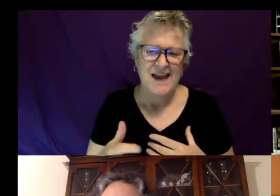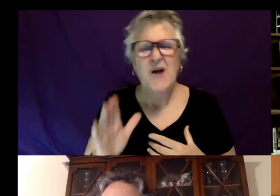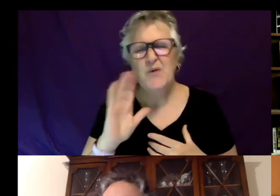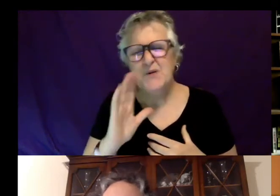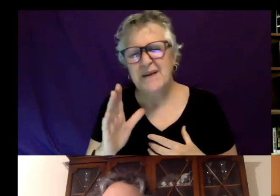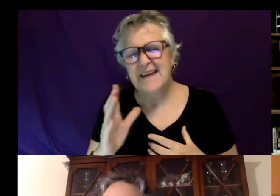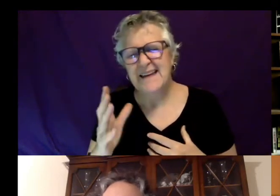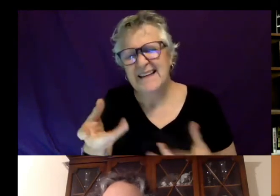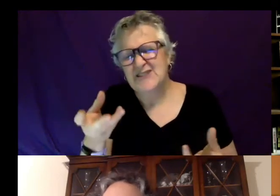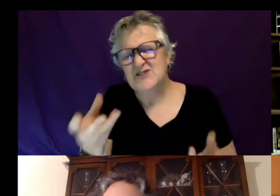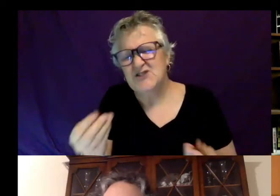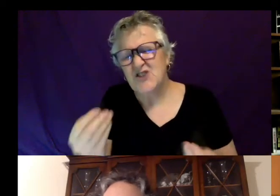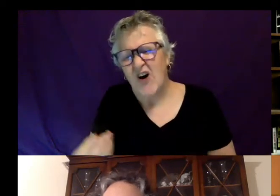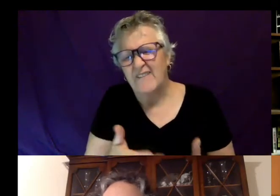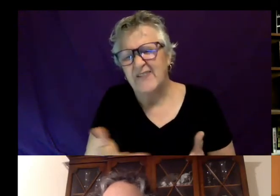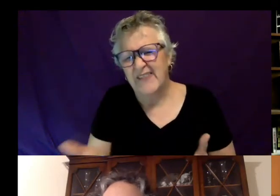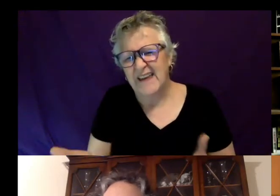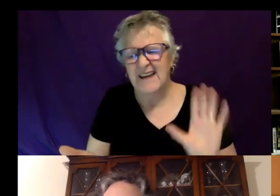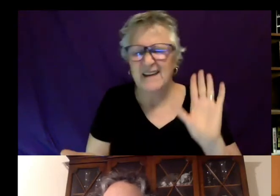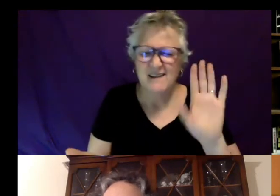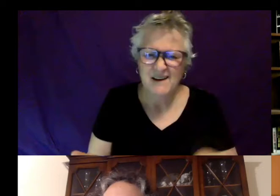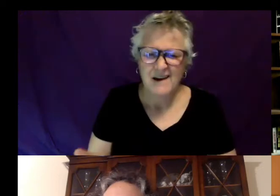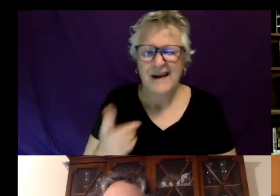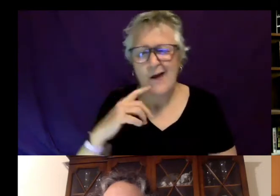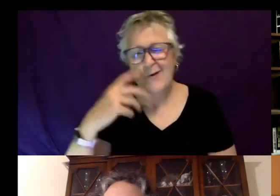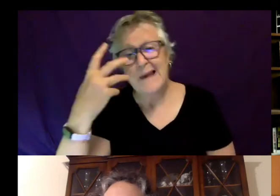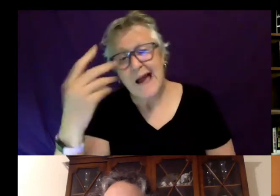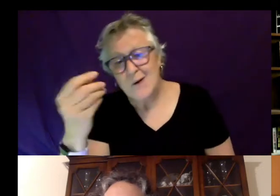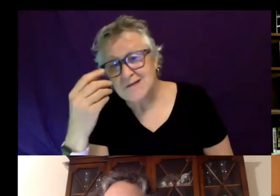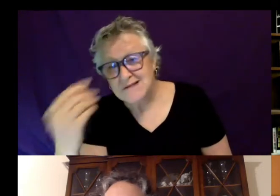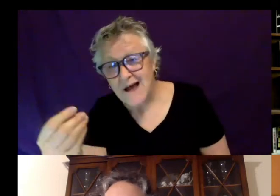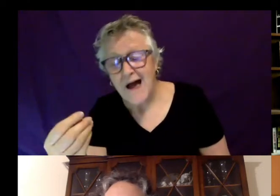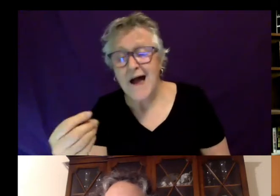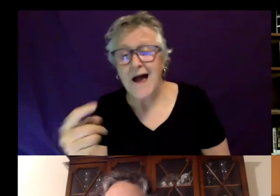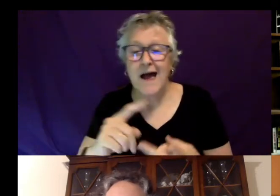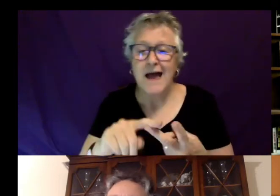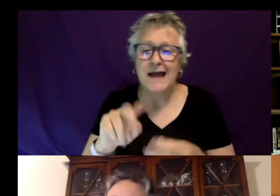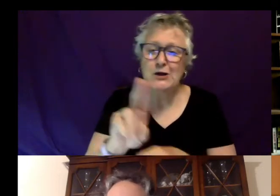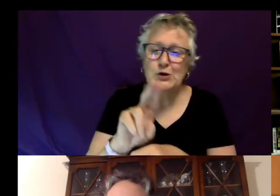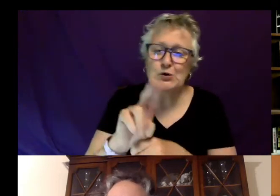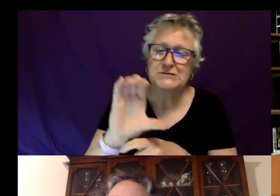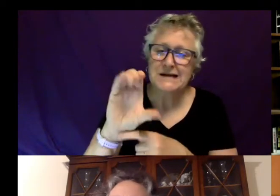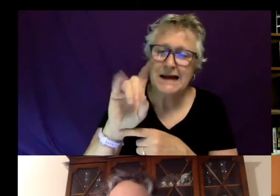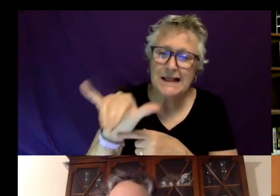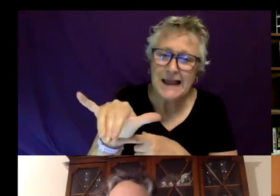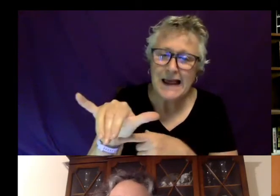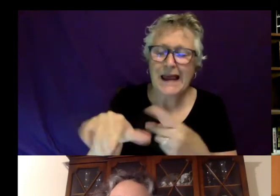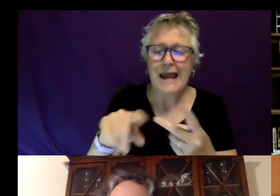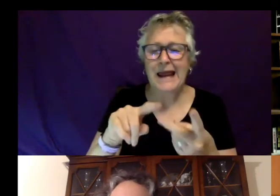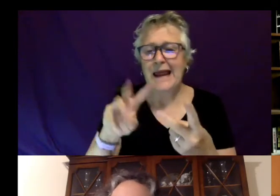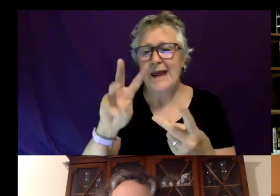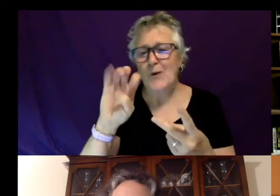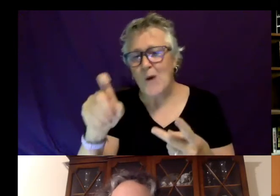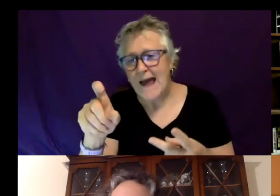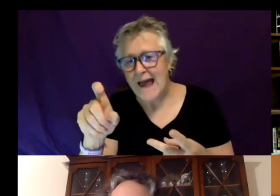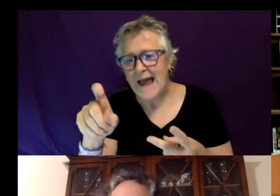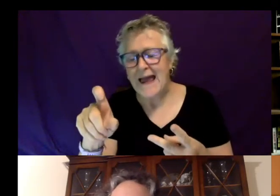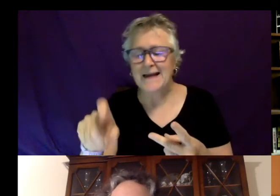I was going to be outdoors, using clay and wax, and talking to people about figurative sculpture,